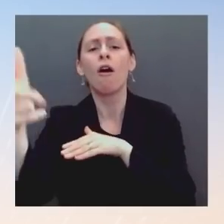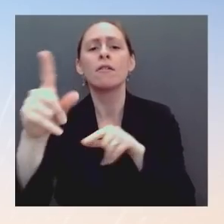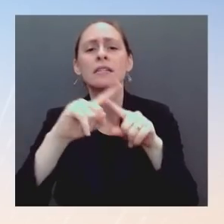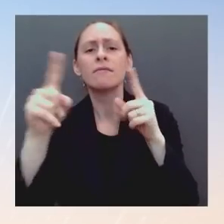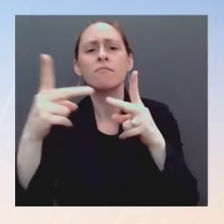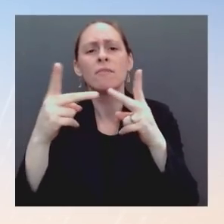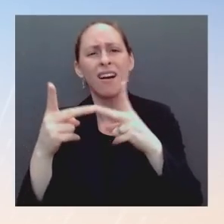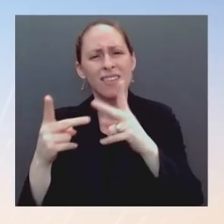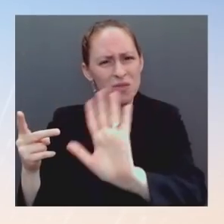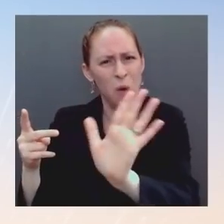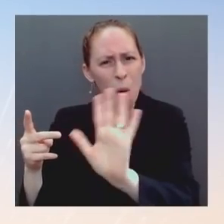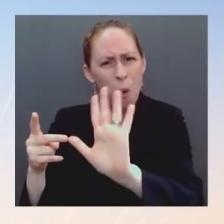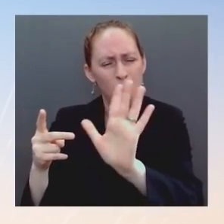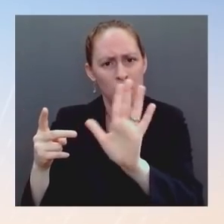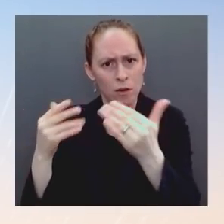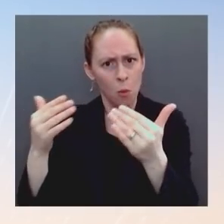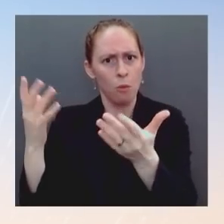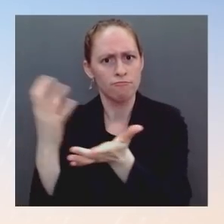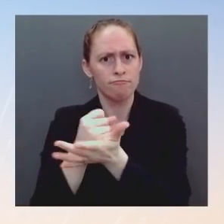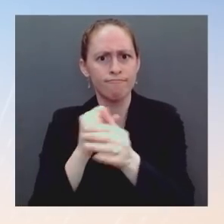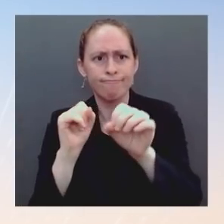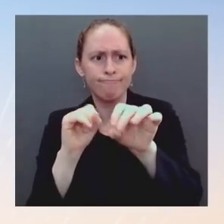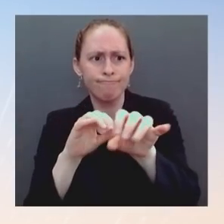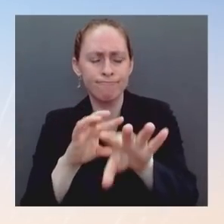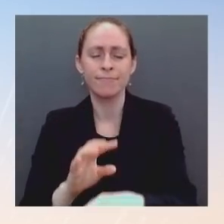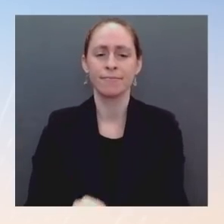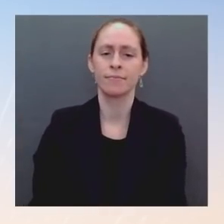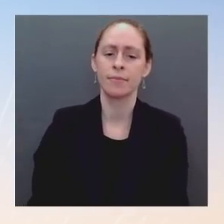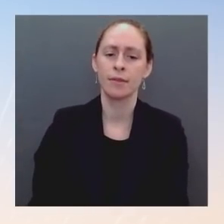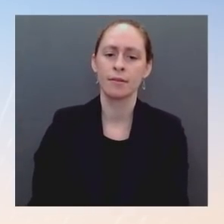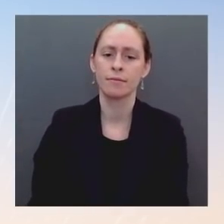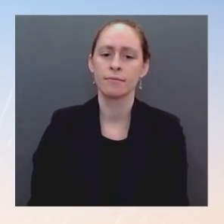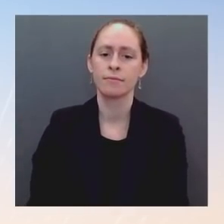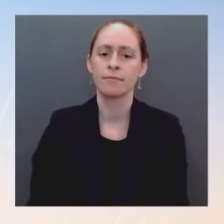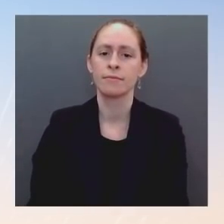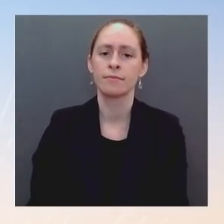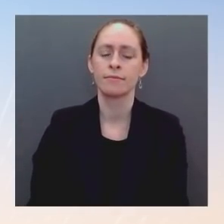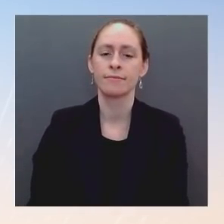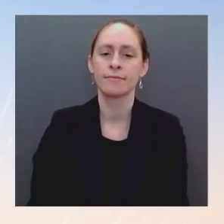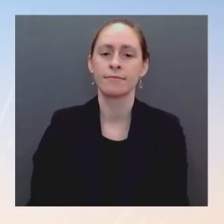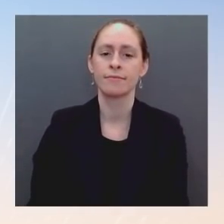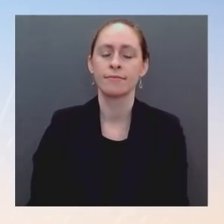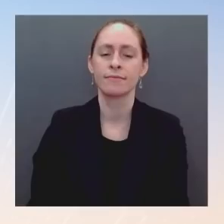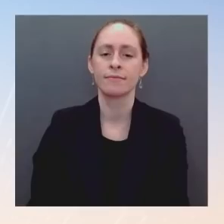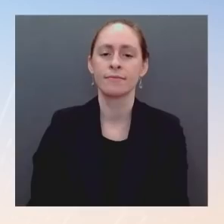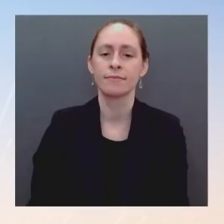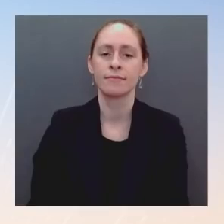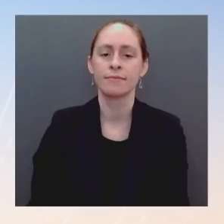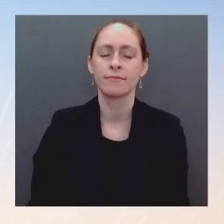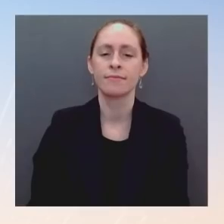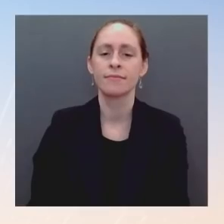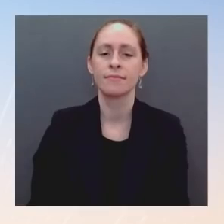Today, we released the first edition of our Bipartisan Infrastructure Law guidebook to help state,